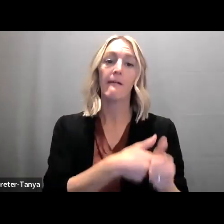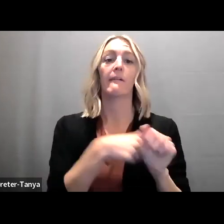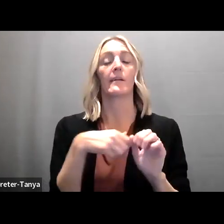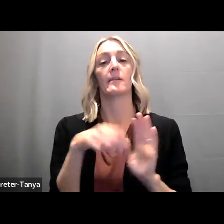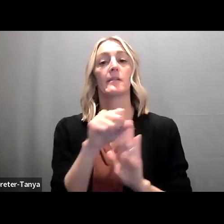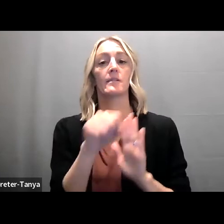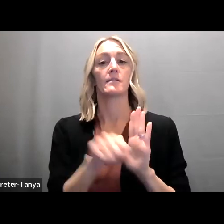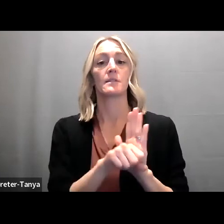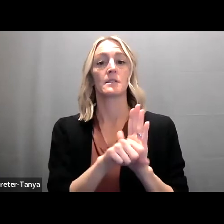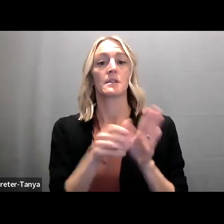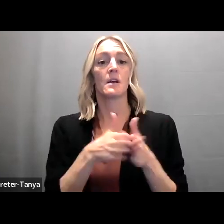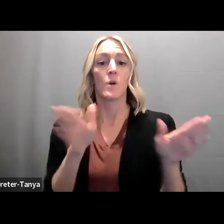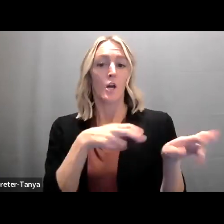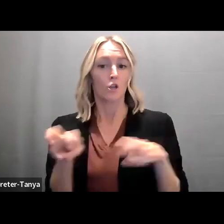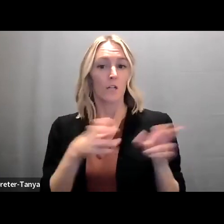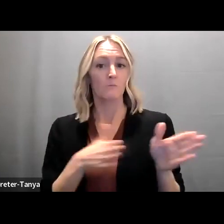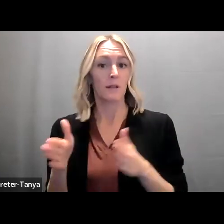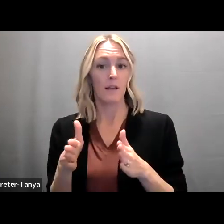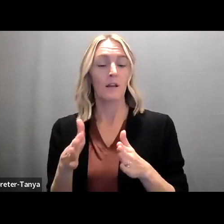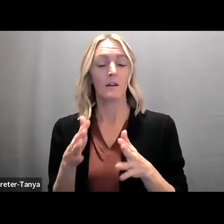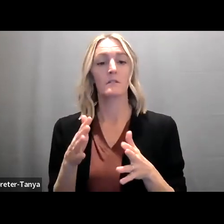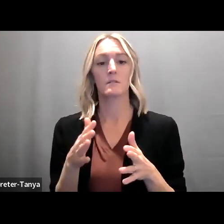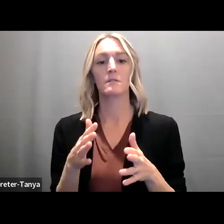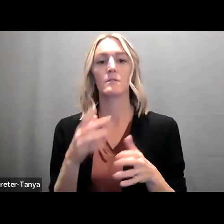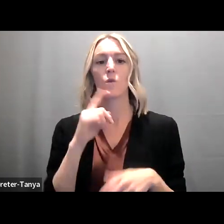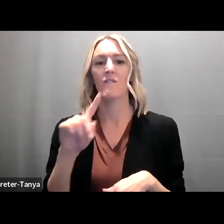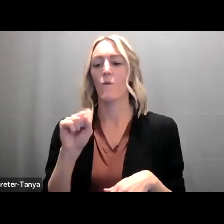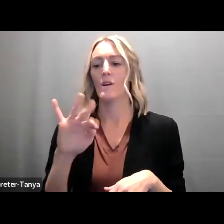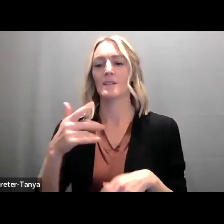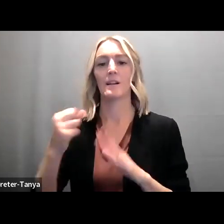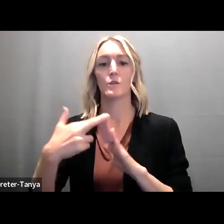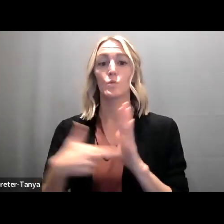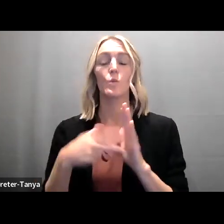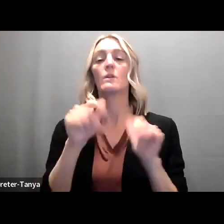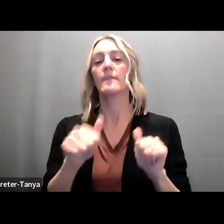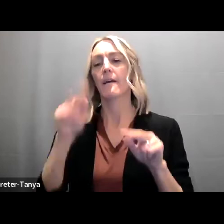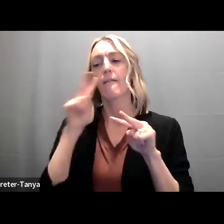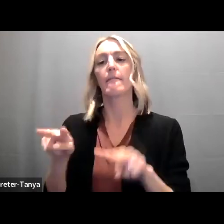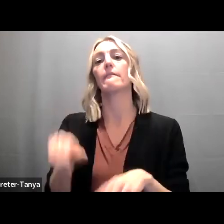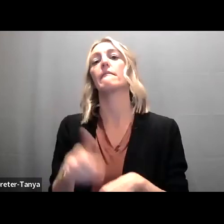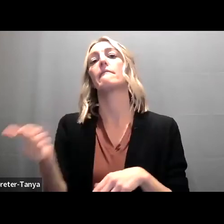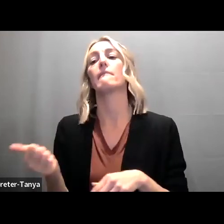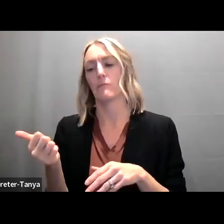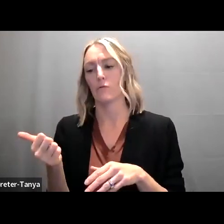state wide transition plan when come it is to the settings rule is looking at other plans of your state.